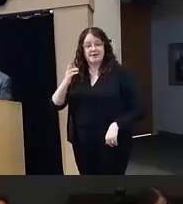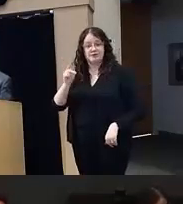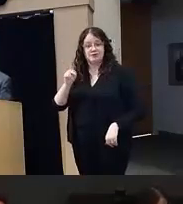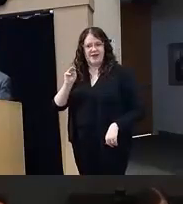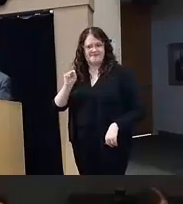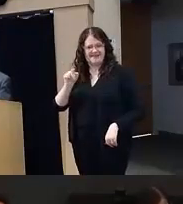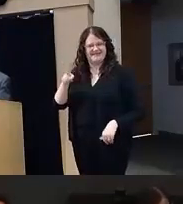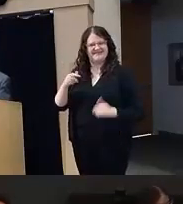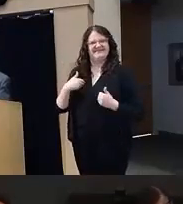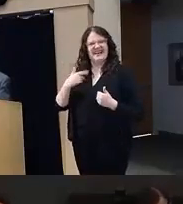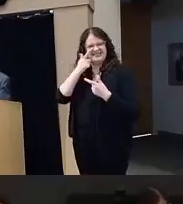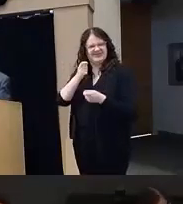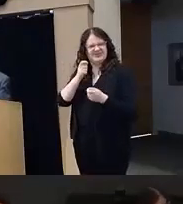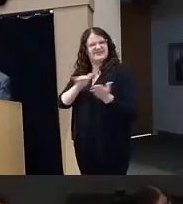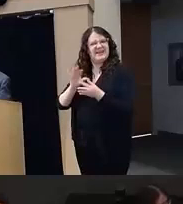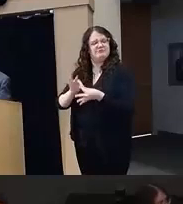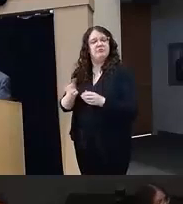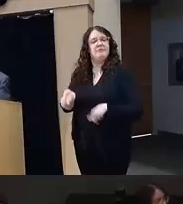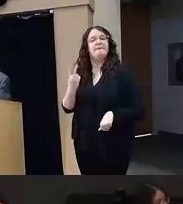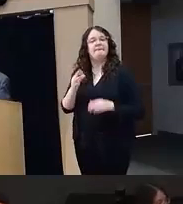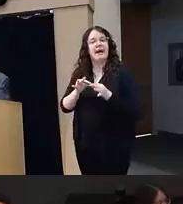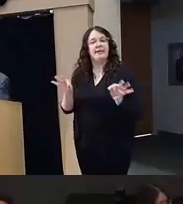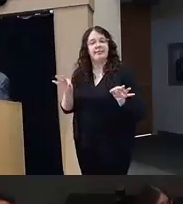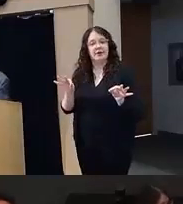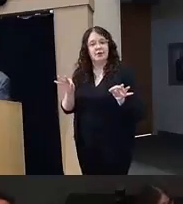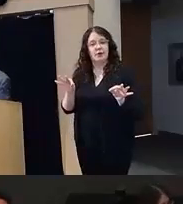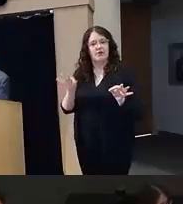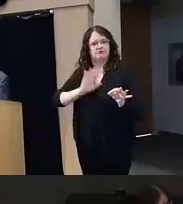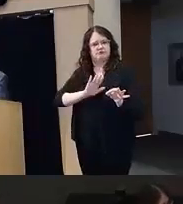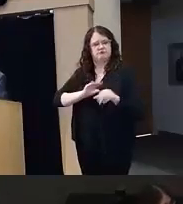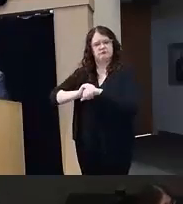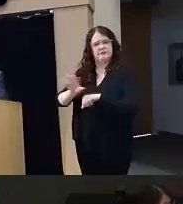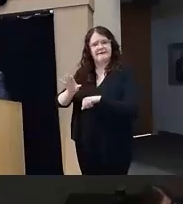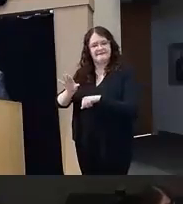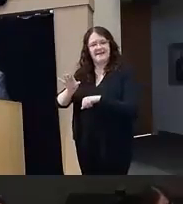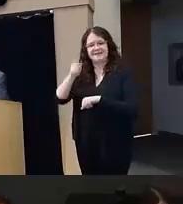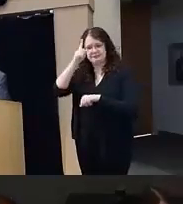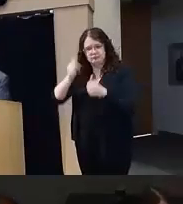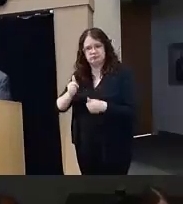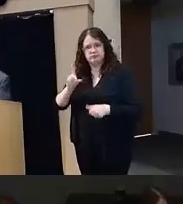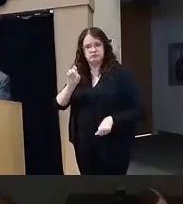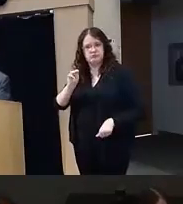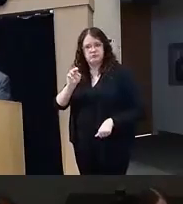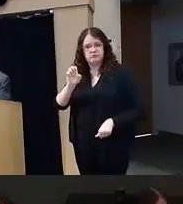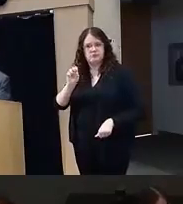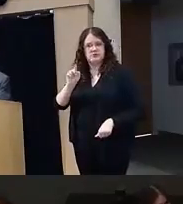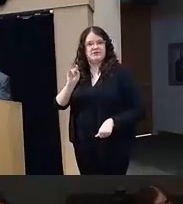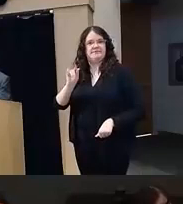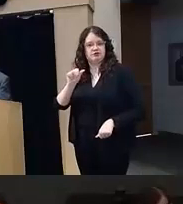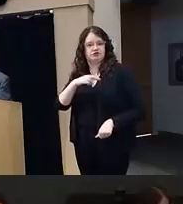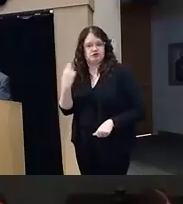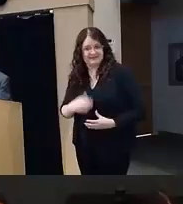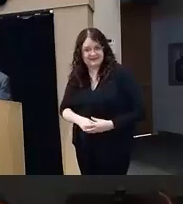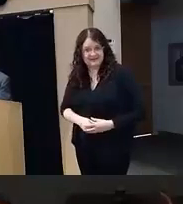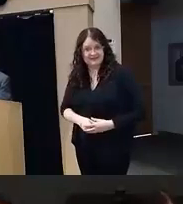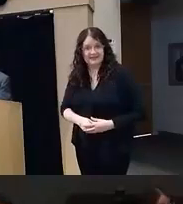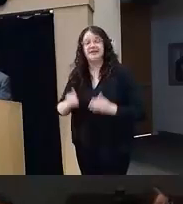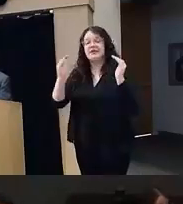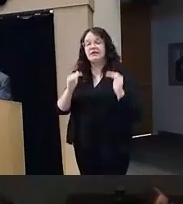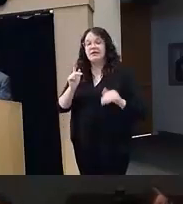bilingual uh bilingualism's effect on the uh dementia risk as well as Kim van alden's who